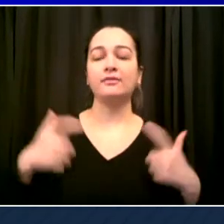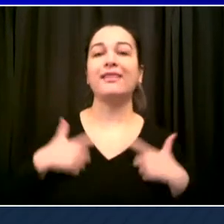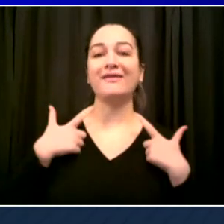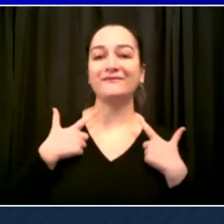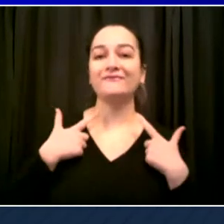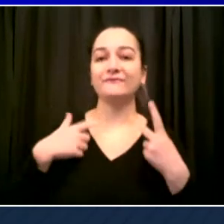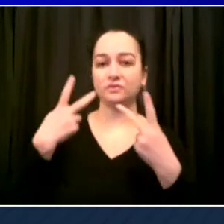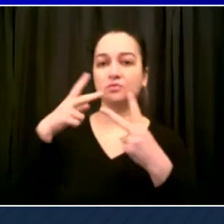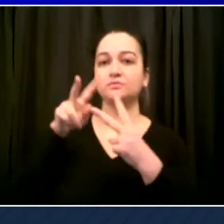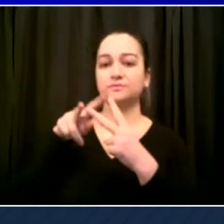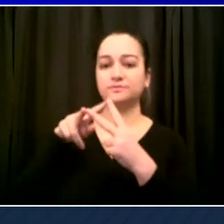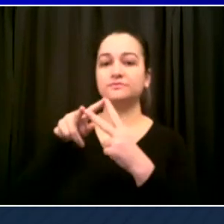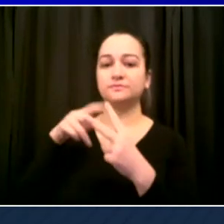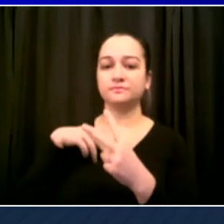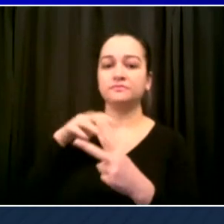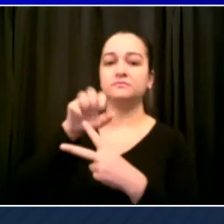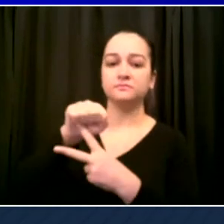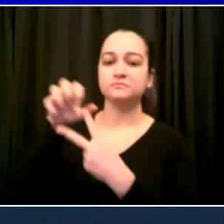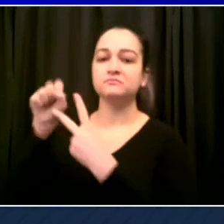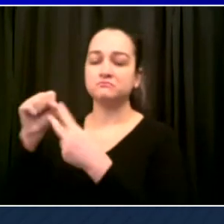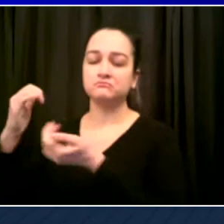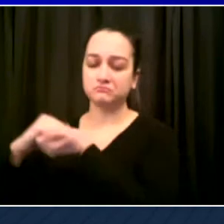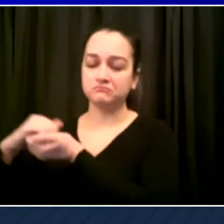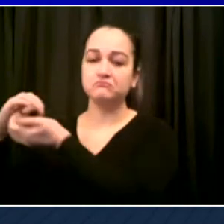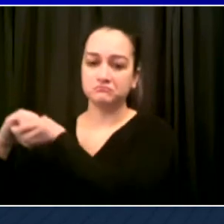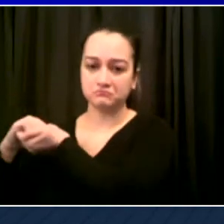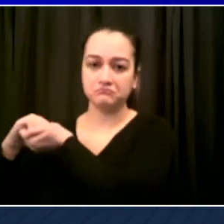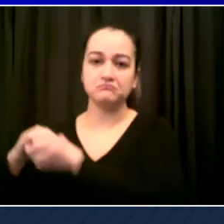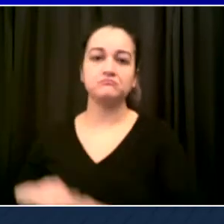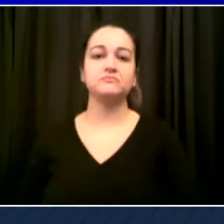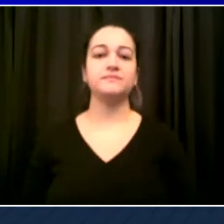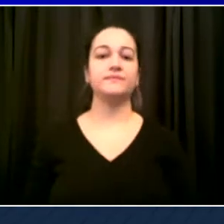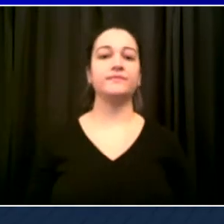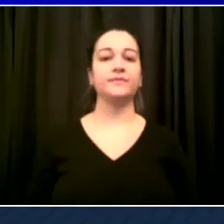LEADING THE WAY TO GET A NUMBER OF FAITH COMMUNITIES S AND ORGANIZATIONS TO HELP US CREATE THESE POP UP